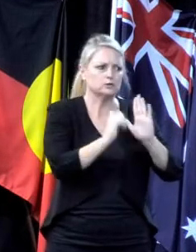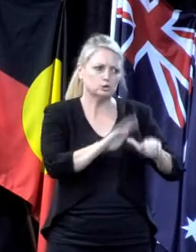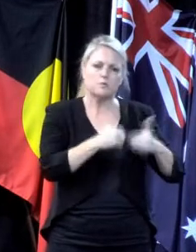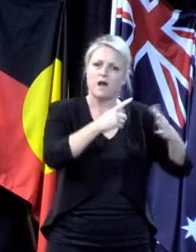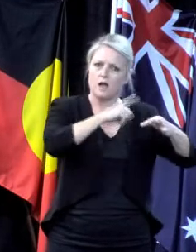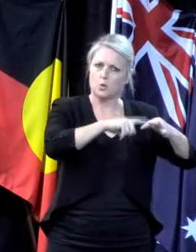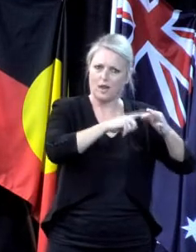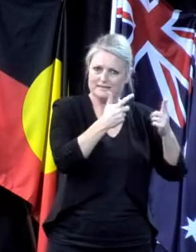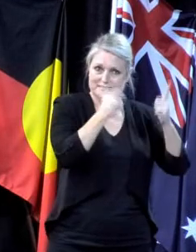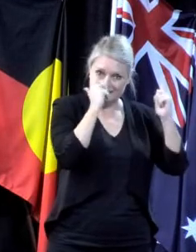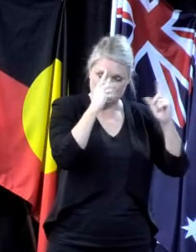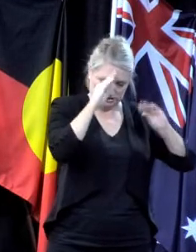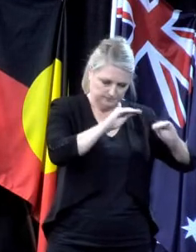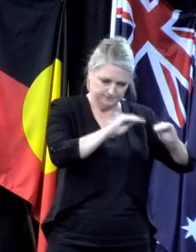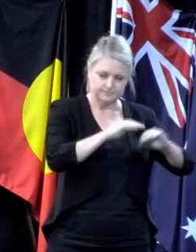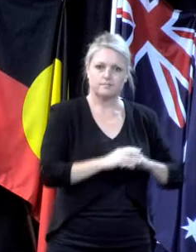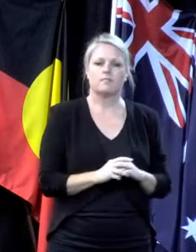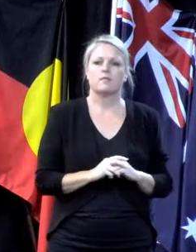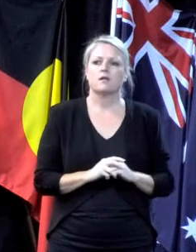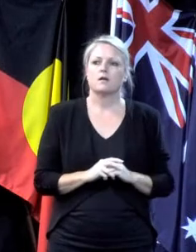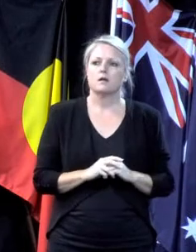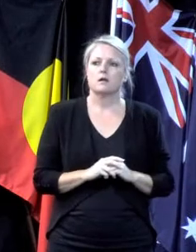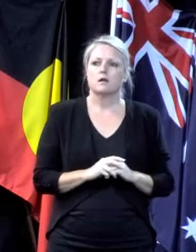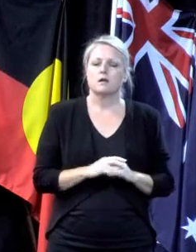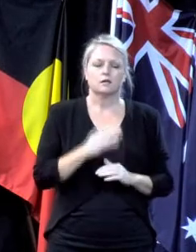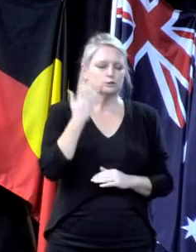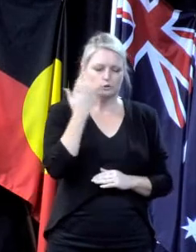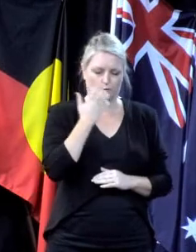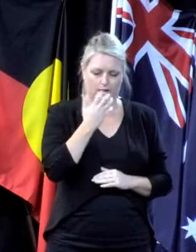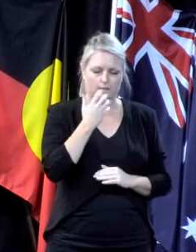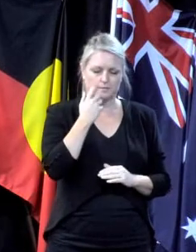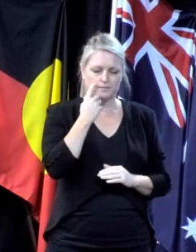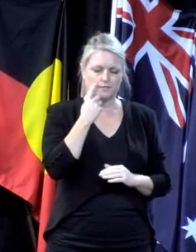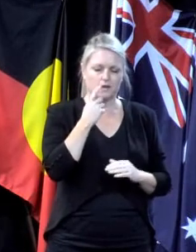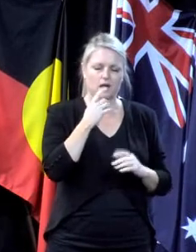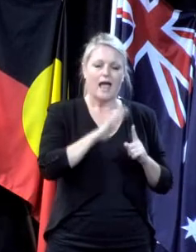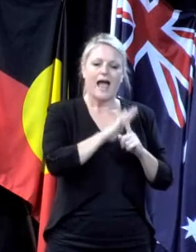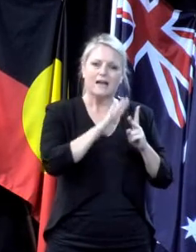and, if you understand, and learning through job-embedded